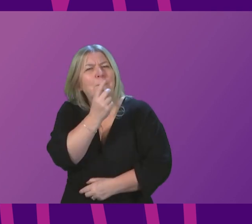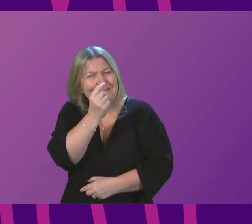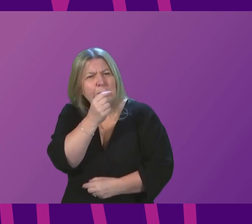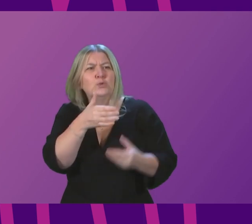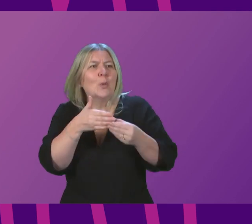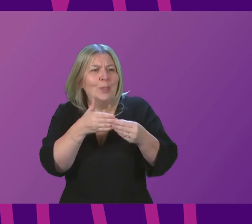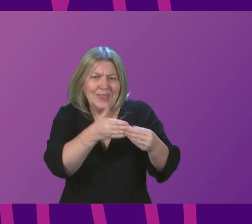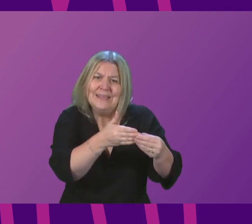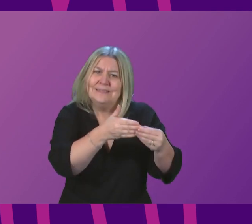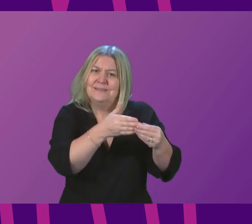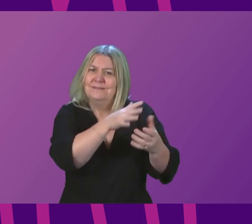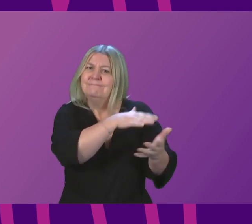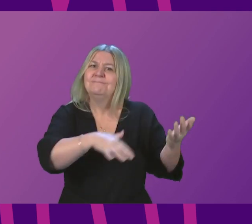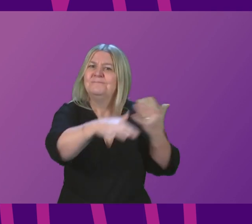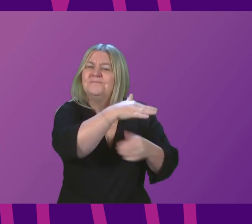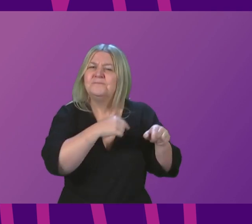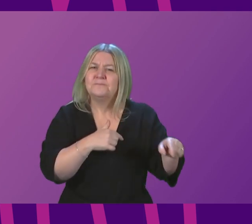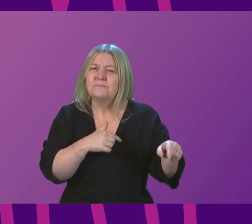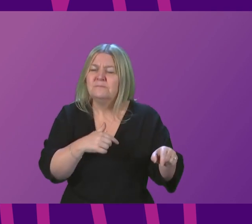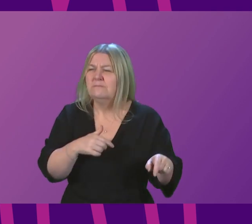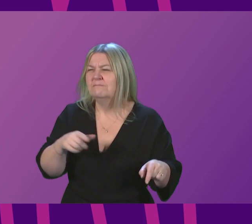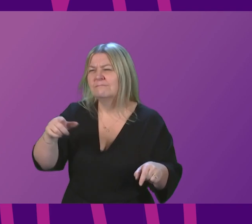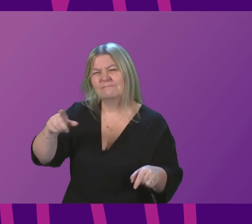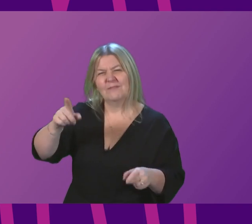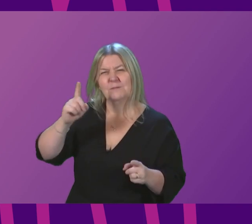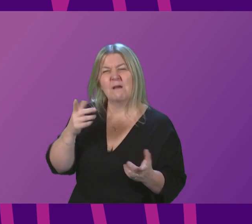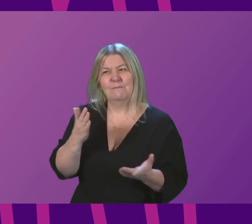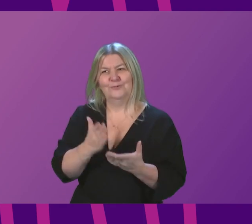People will continue to debate the issues and that is right and proper.